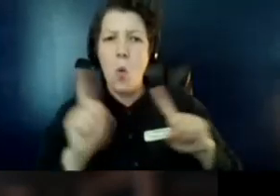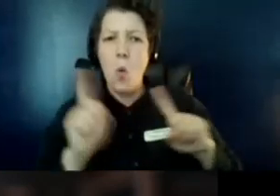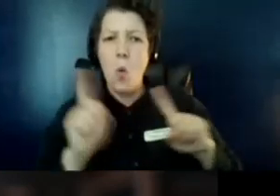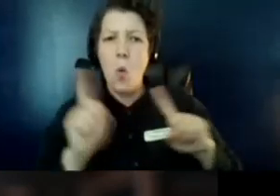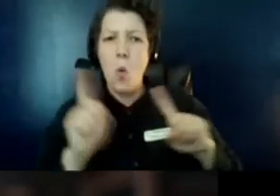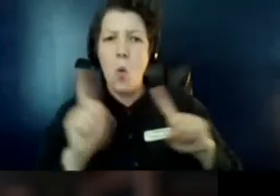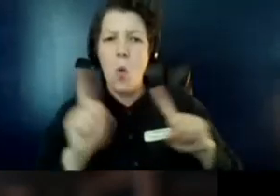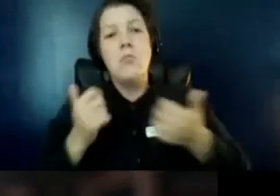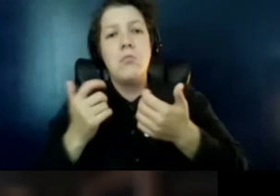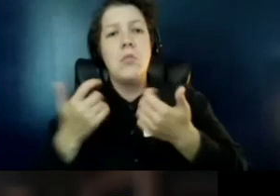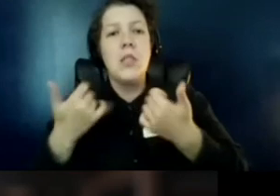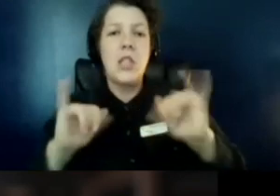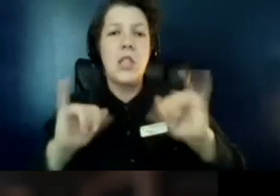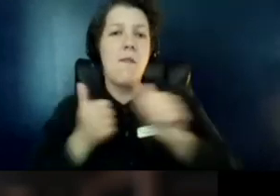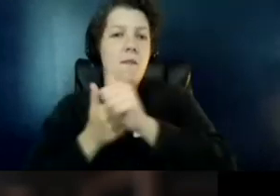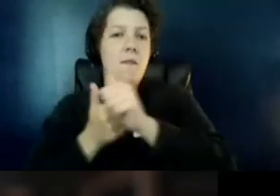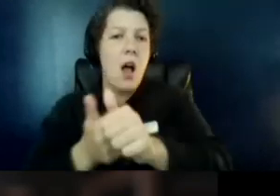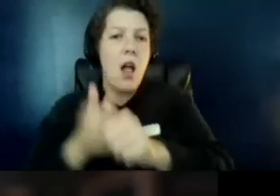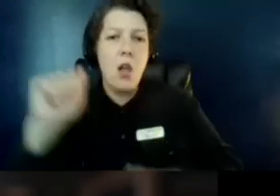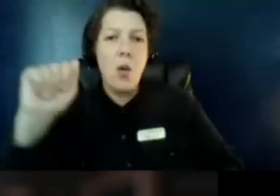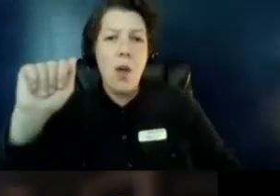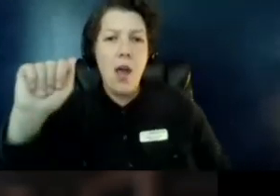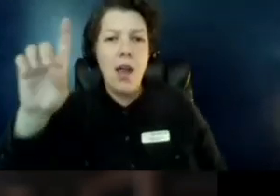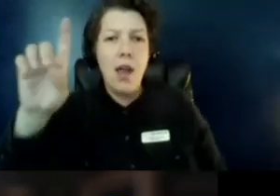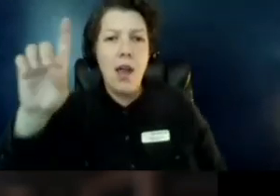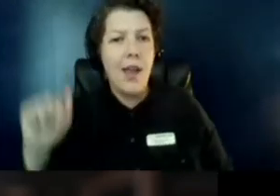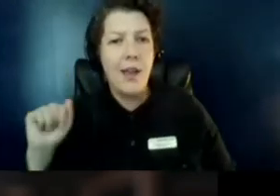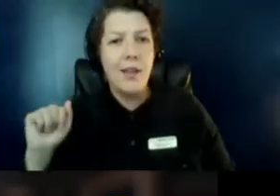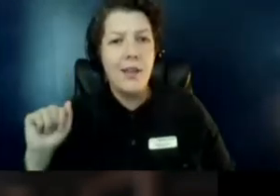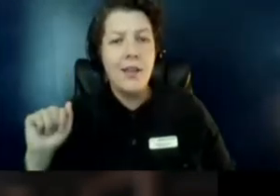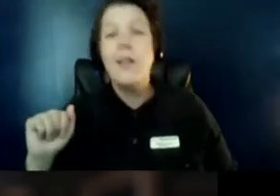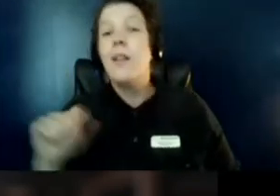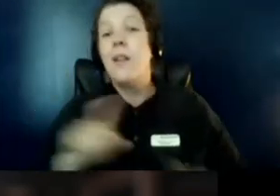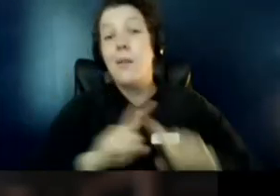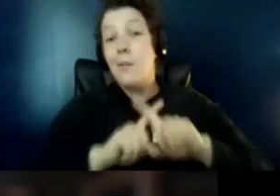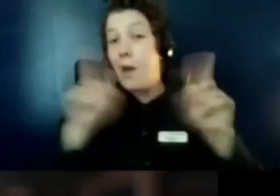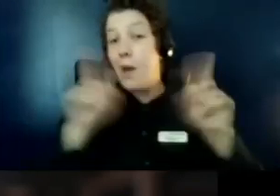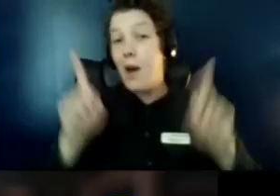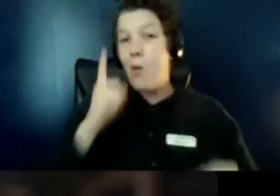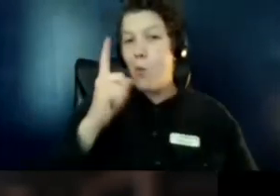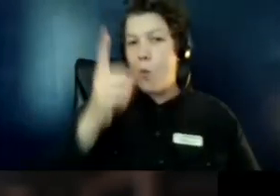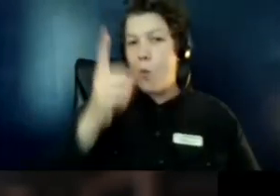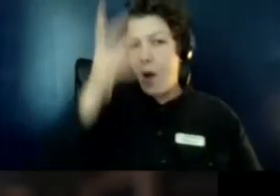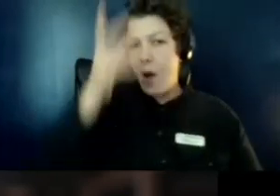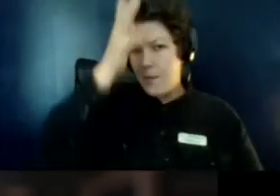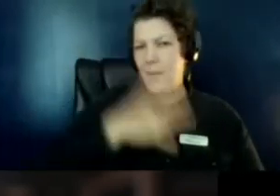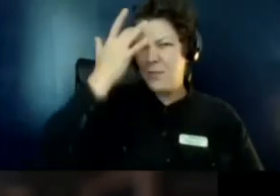But a clever young man decided to push on it, got it all the way up to the ninth district.